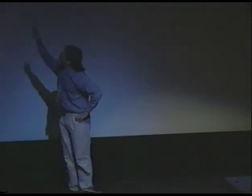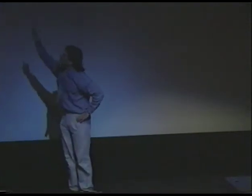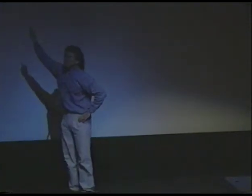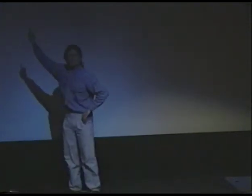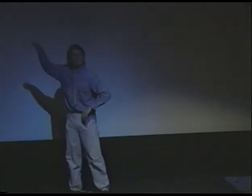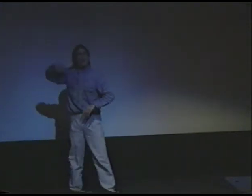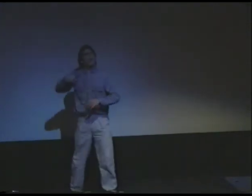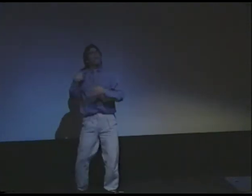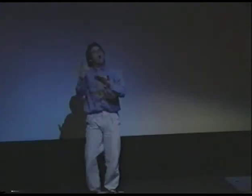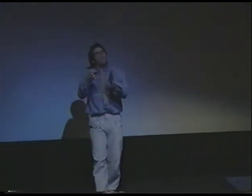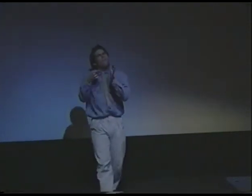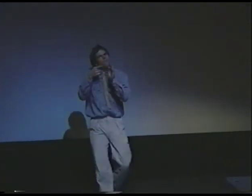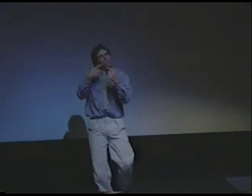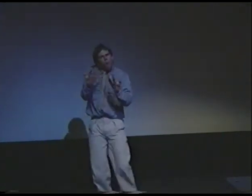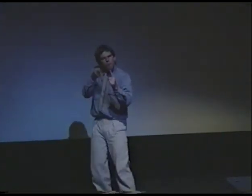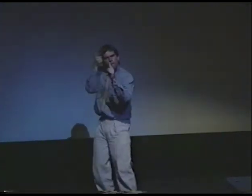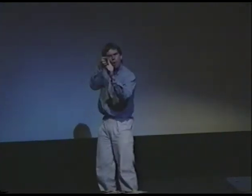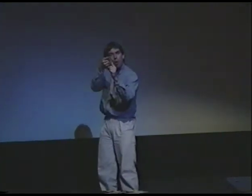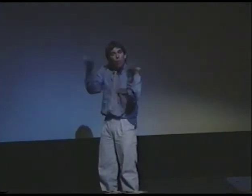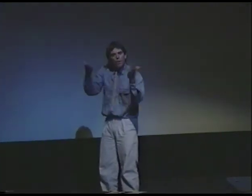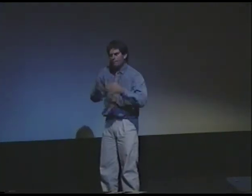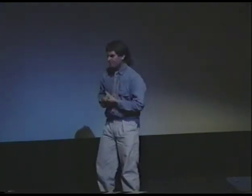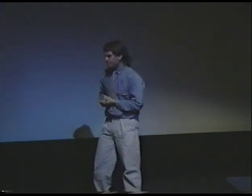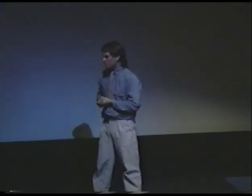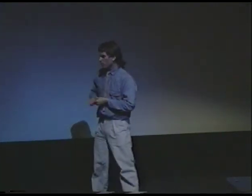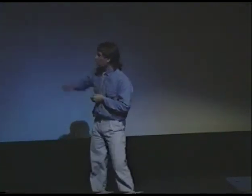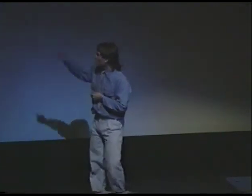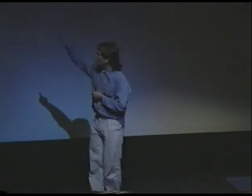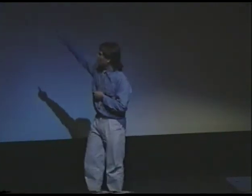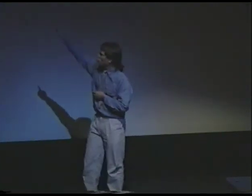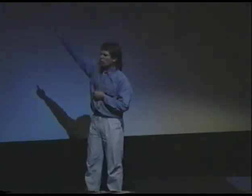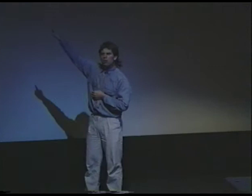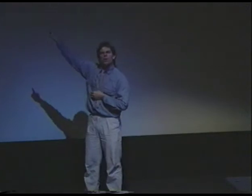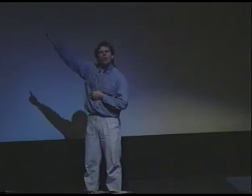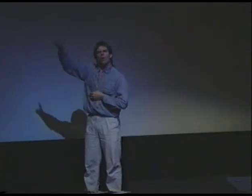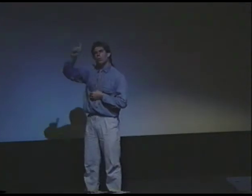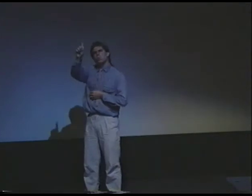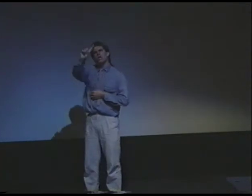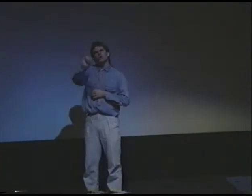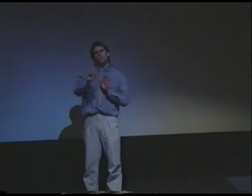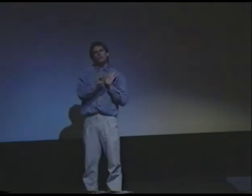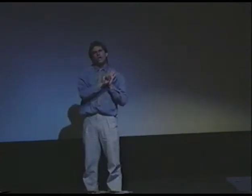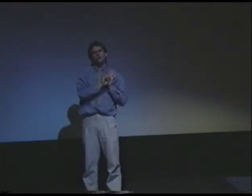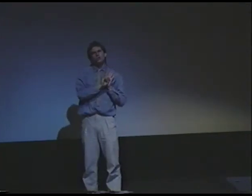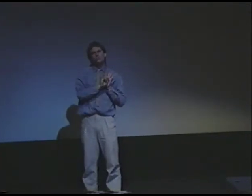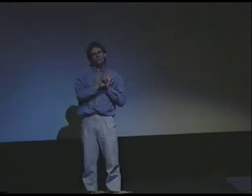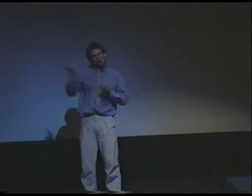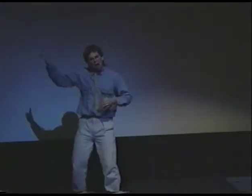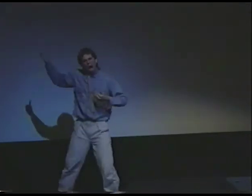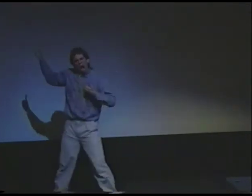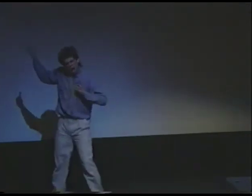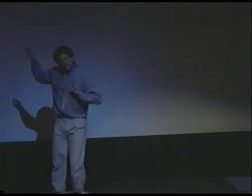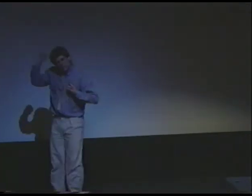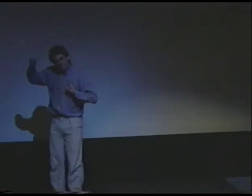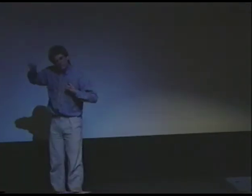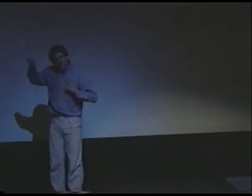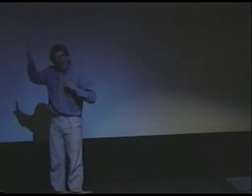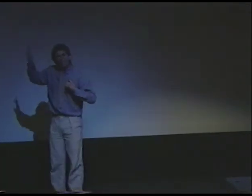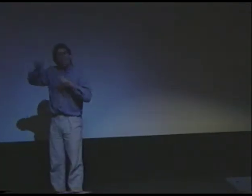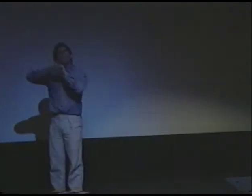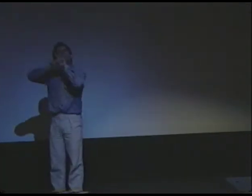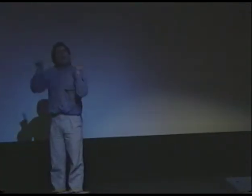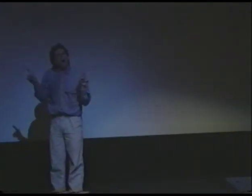OK, my point is, where's the image in there?